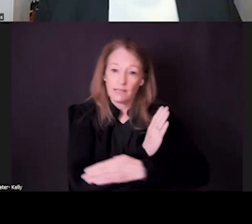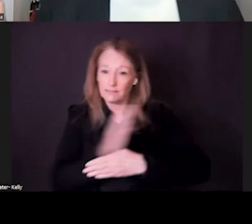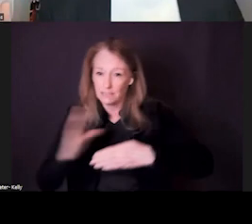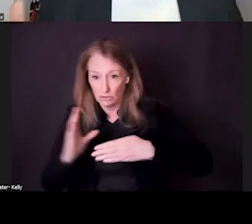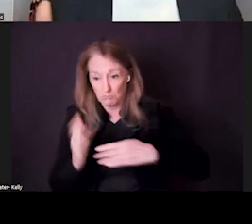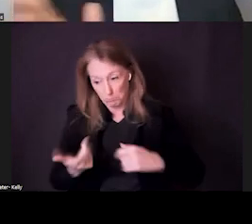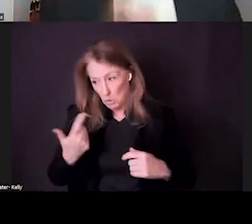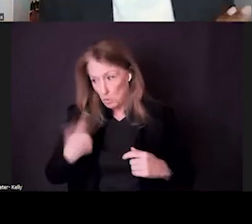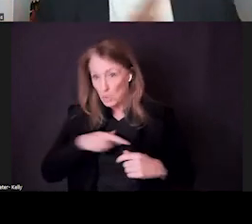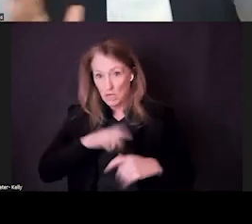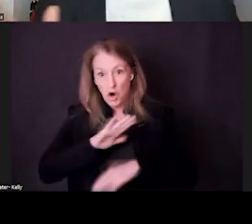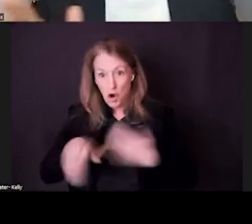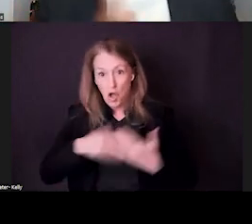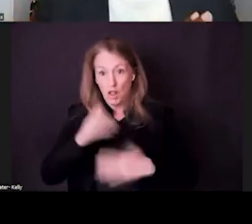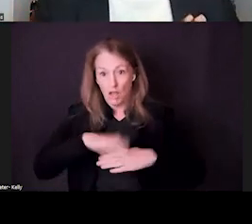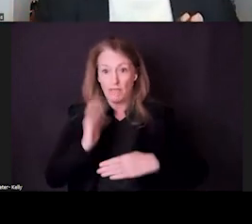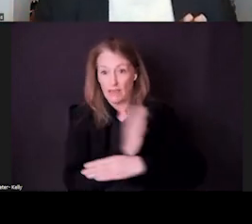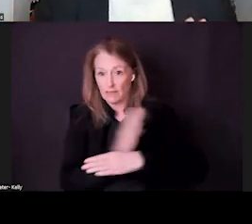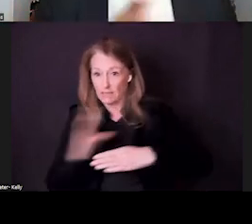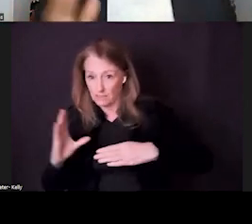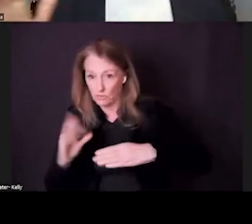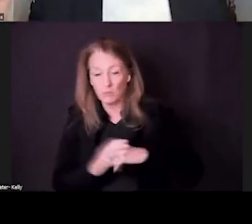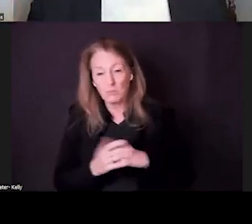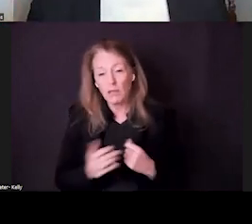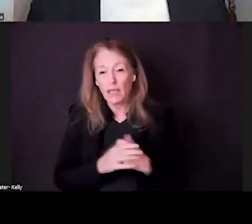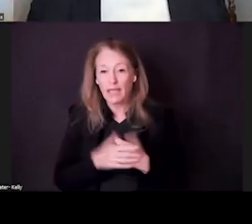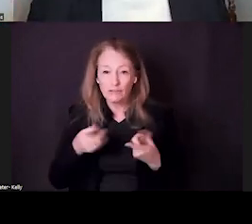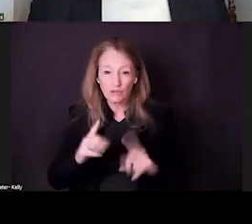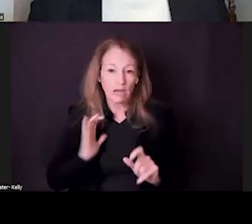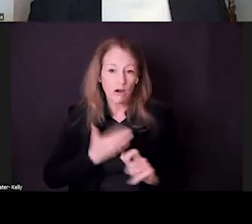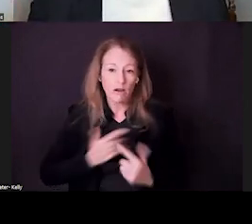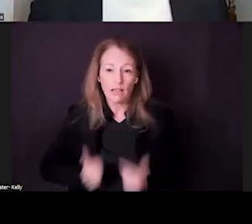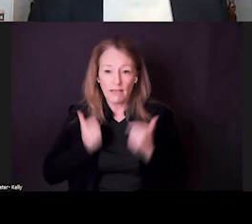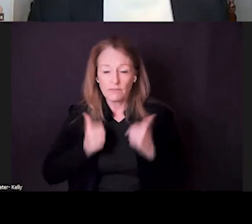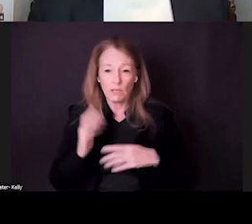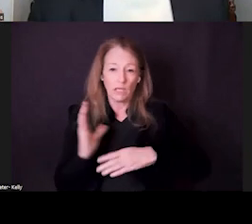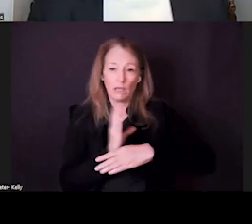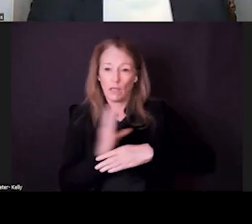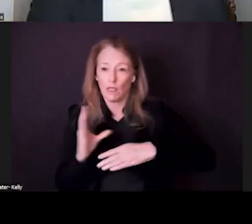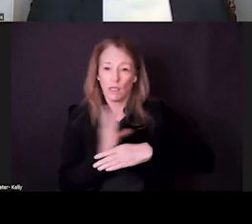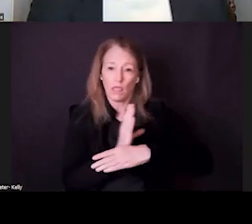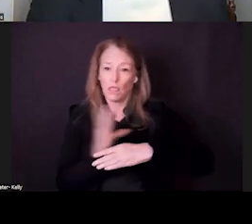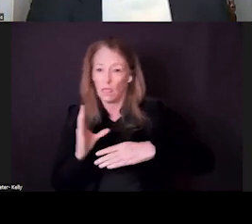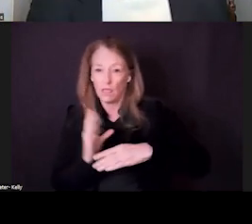COURSE OF OUR LIFE WE MOVE UP AND DOWN THAT CONTINUUM. SOMETIMES WE GET TO THE POINT WHERE WE NEED PROFESSIONAL PSYCHOLOGICAL